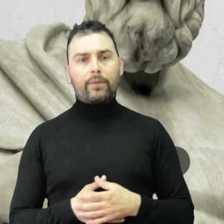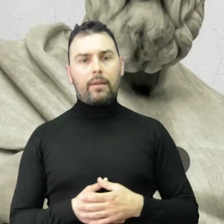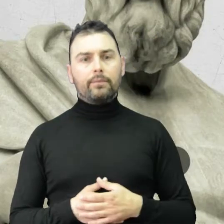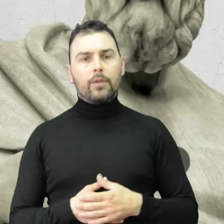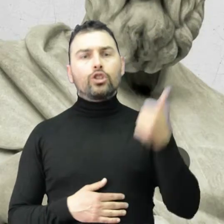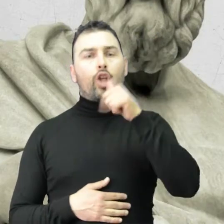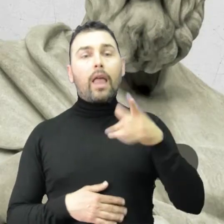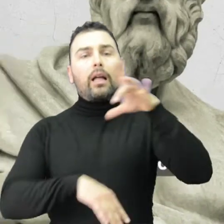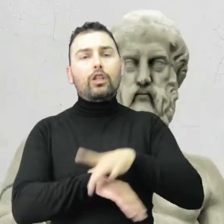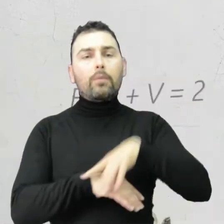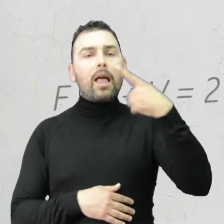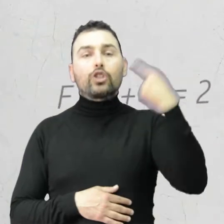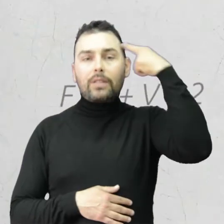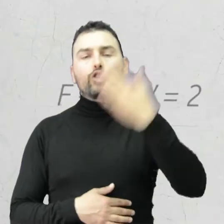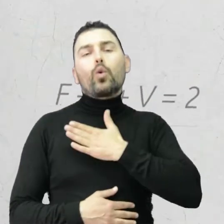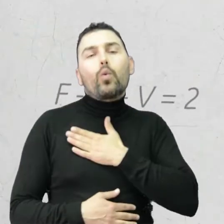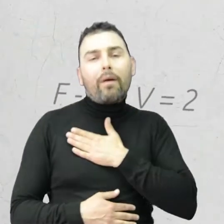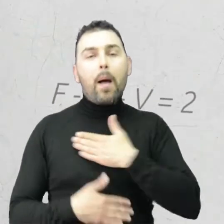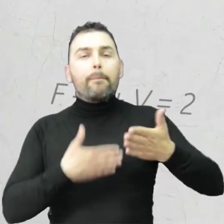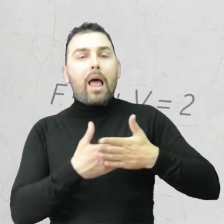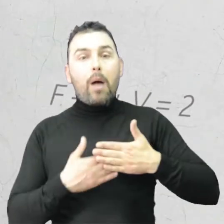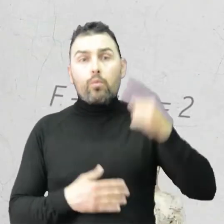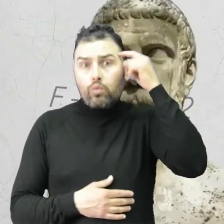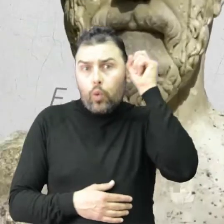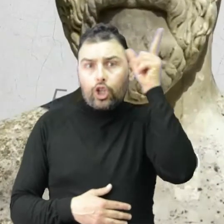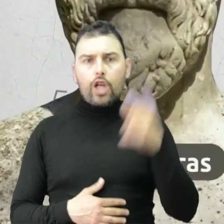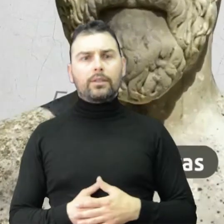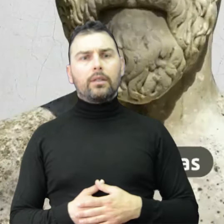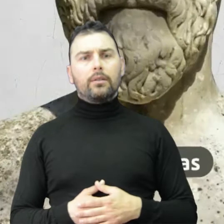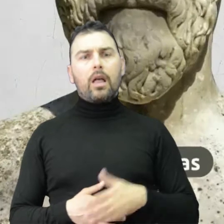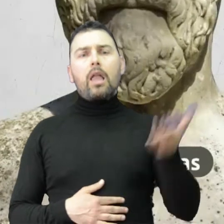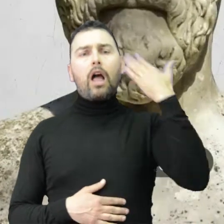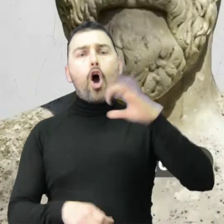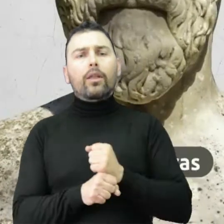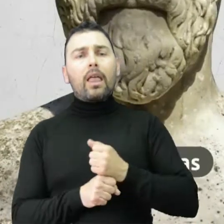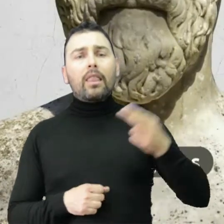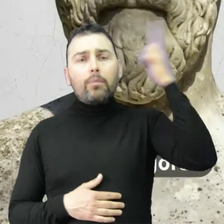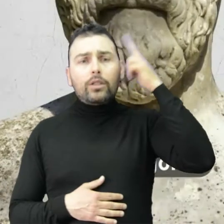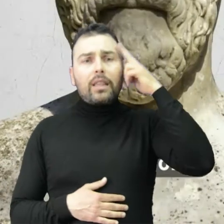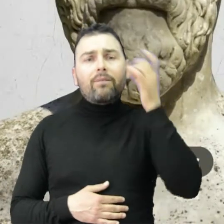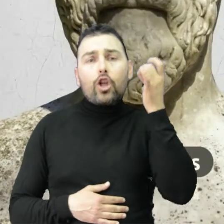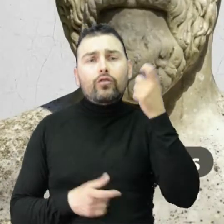who intended to apply geometry principles in building and explain the meaning of numbers in people's everyday lives.